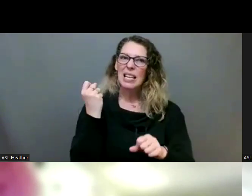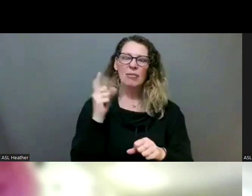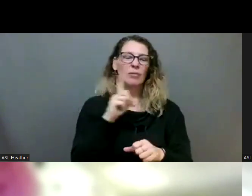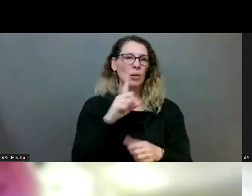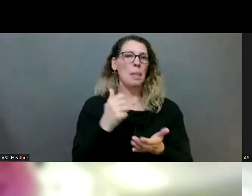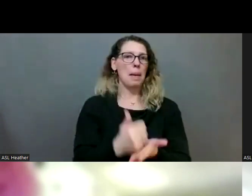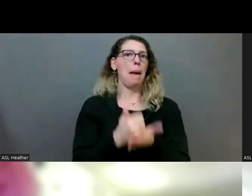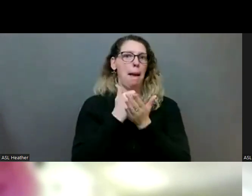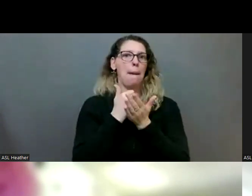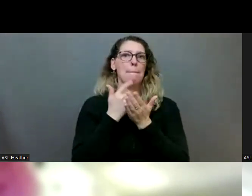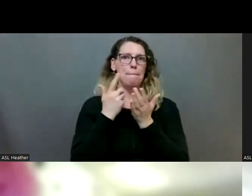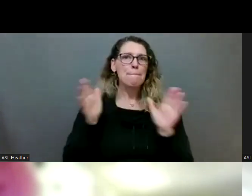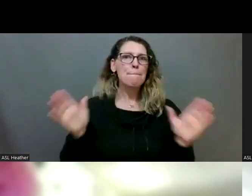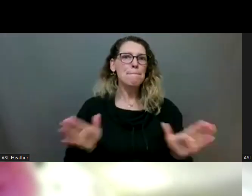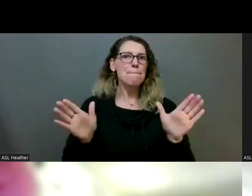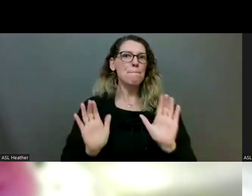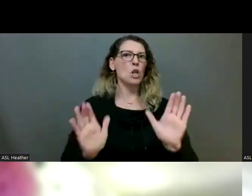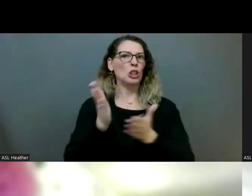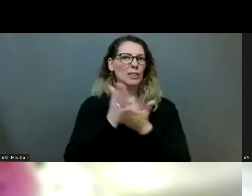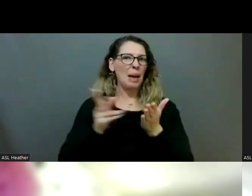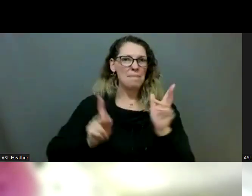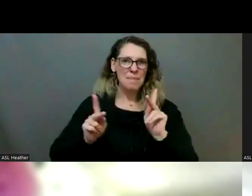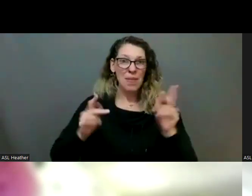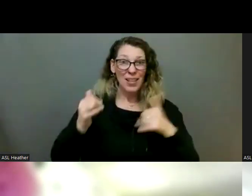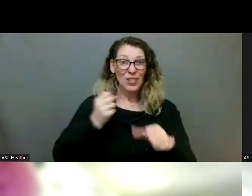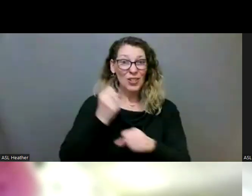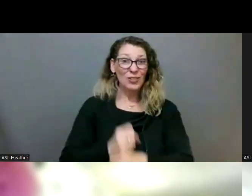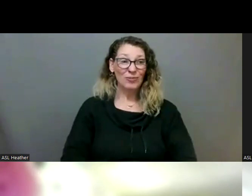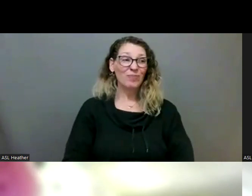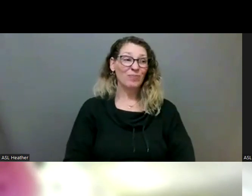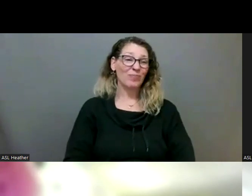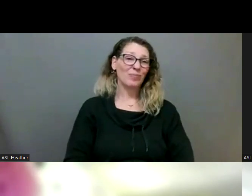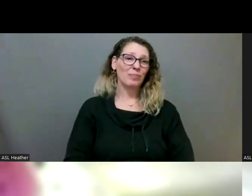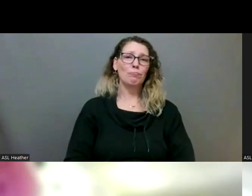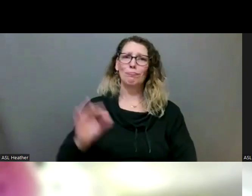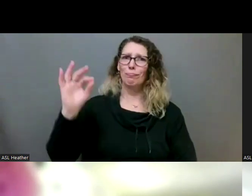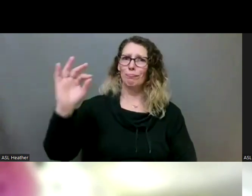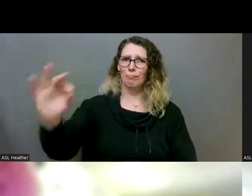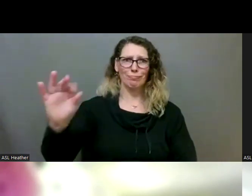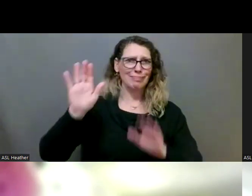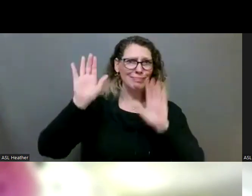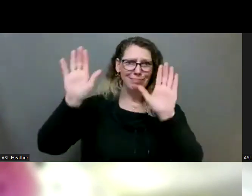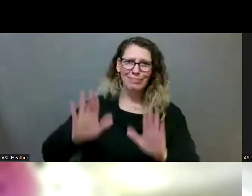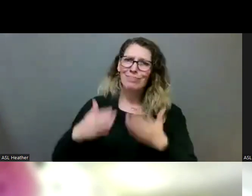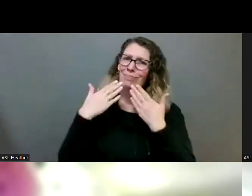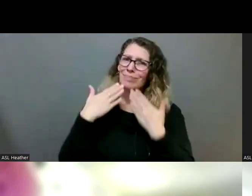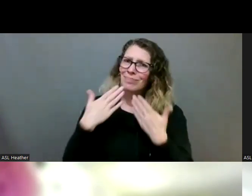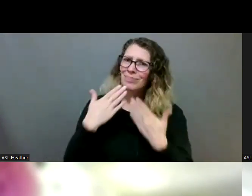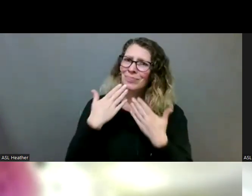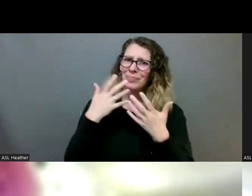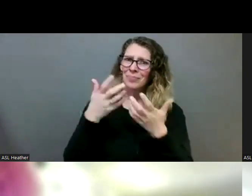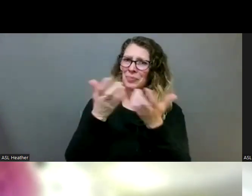push some people's practice this year. That's excellent; thank you so much. I'm